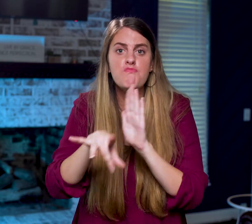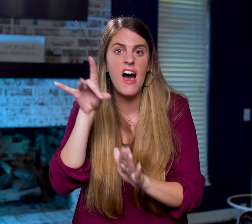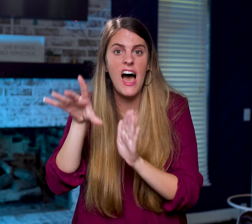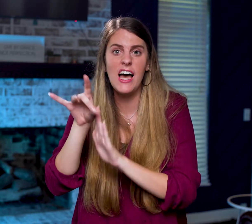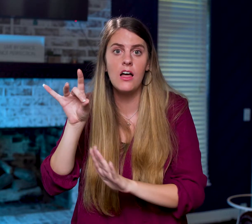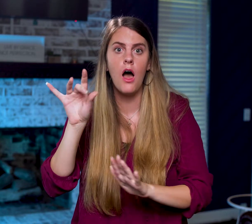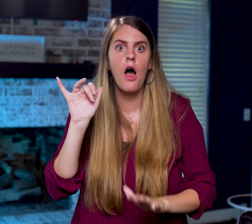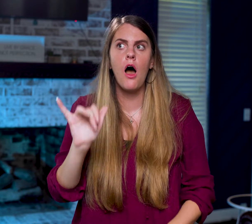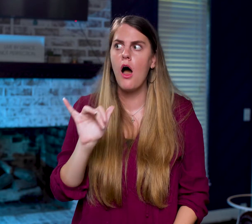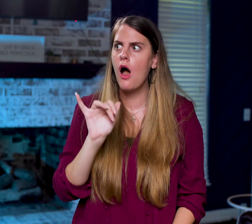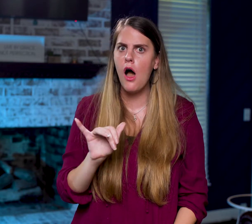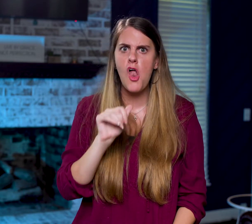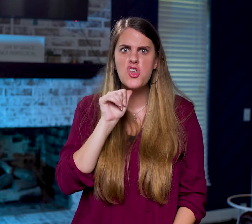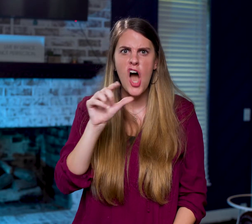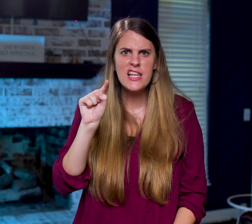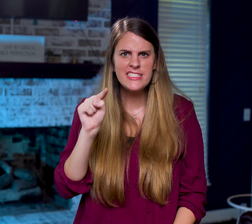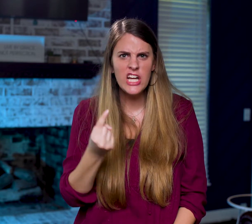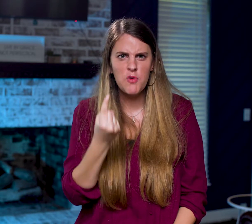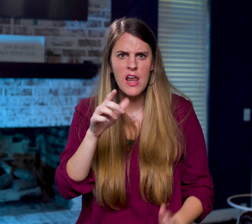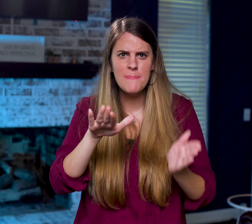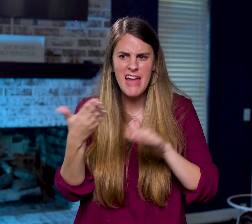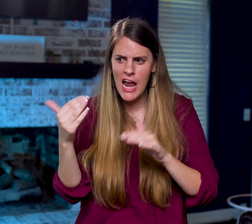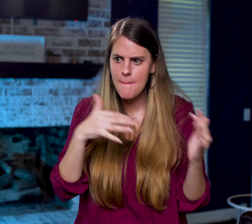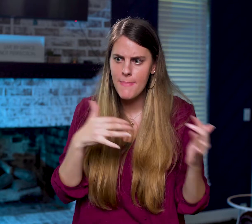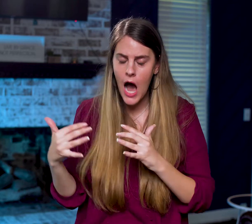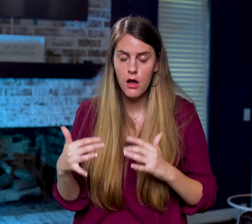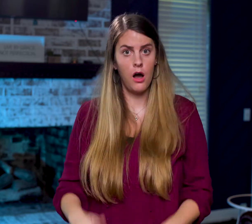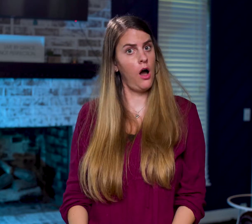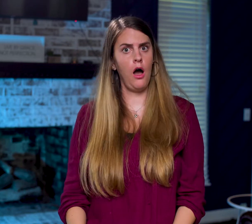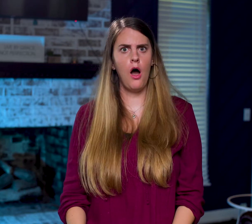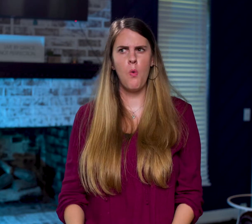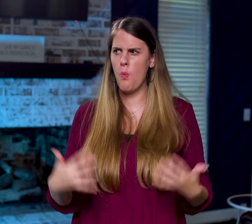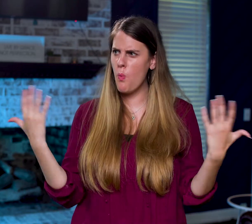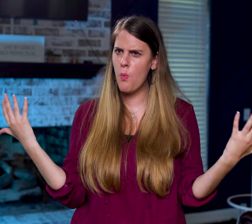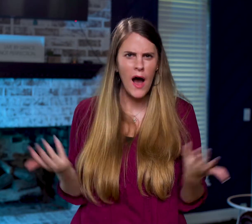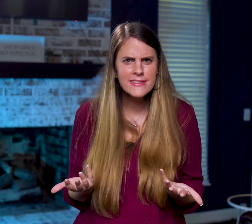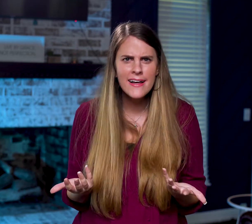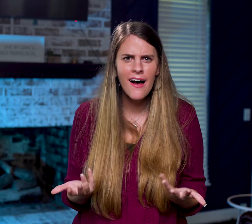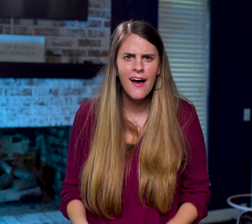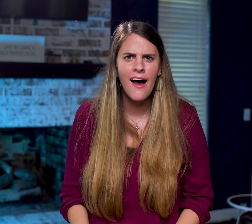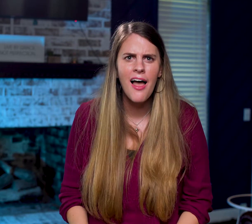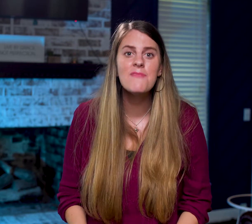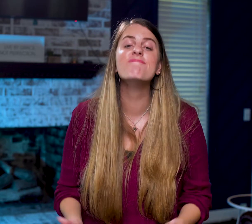and find that not a single one died in battle!